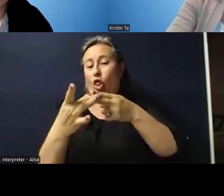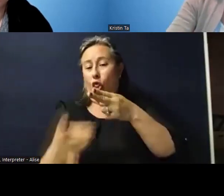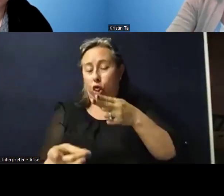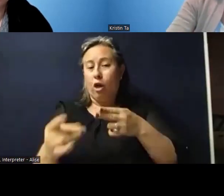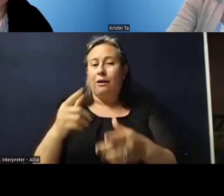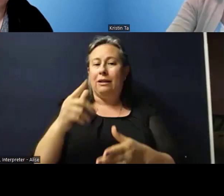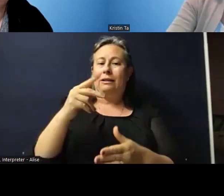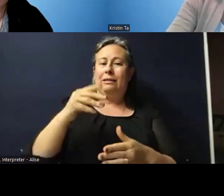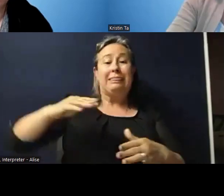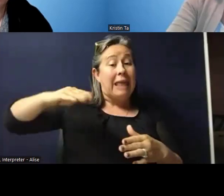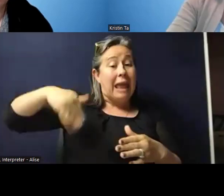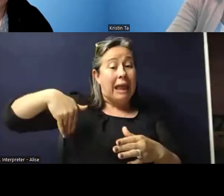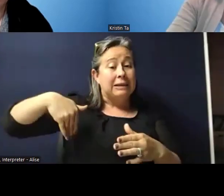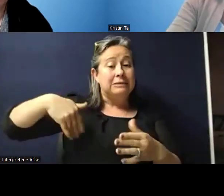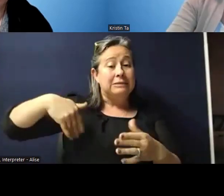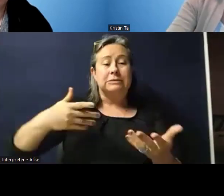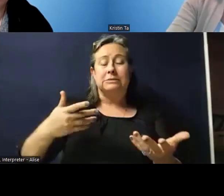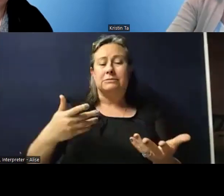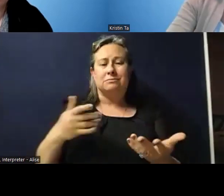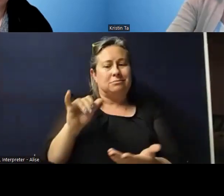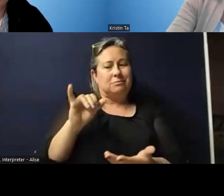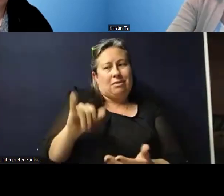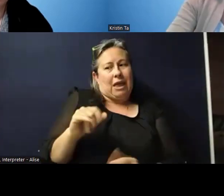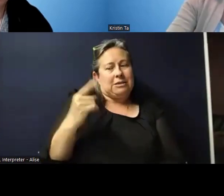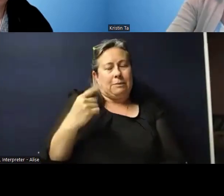and that's just something that we would have to consider.